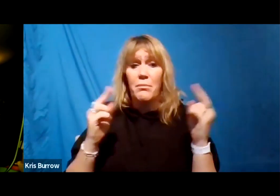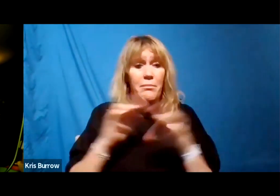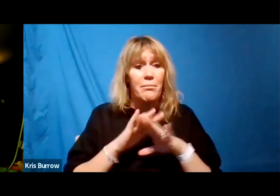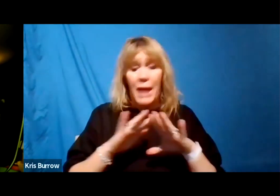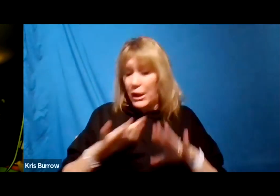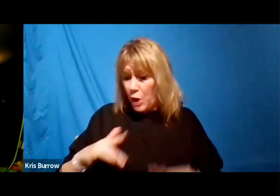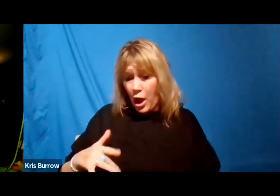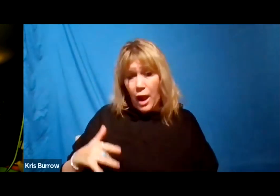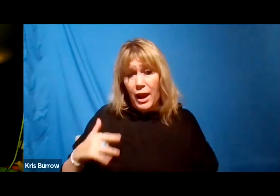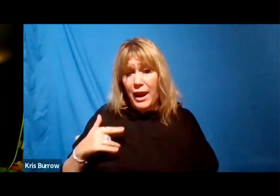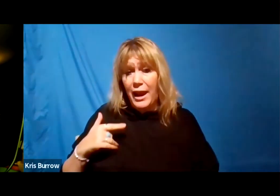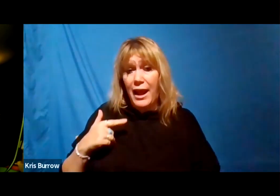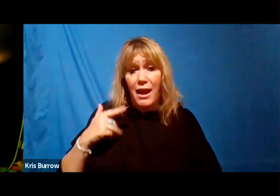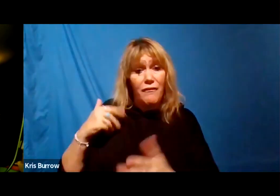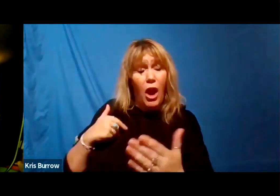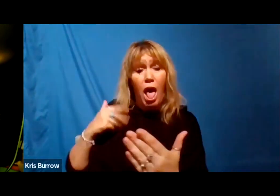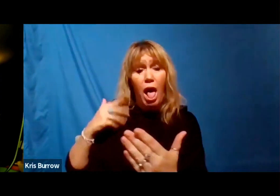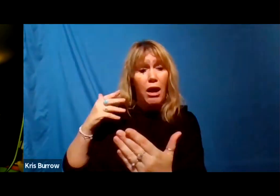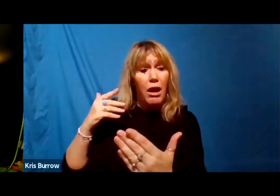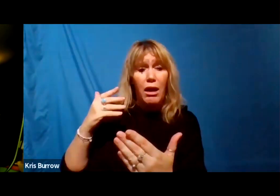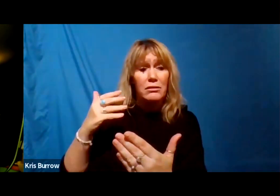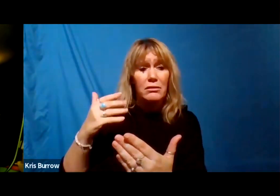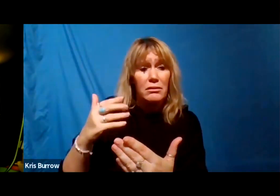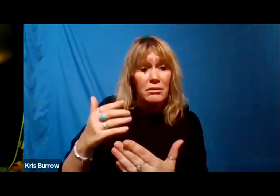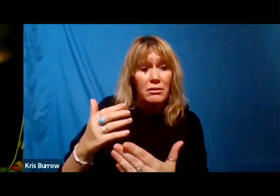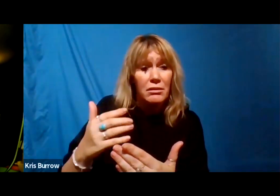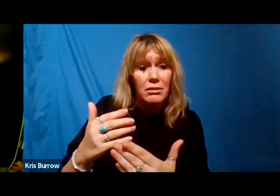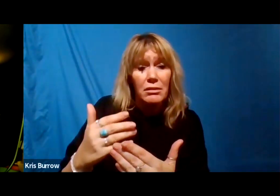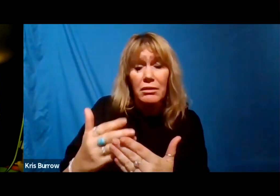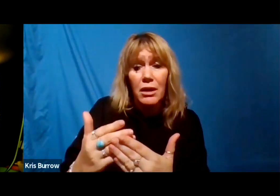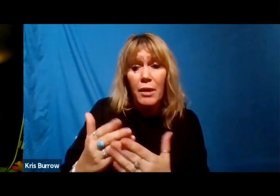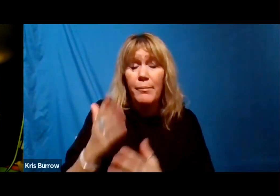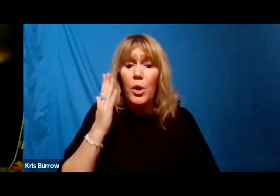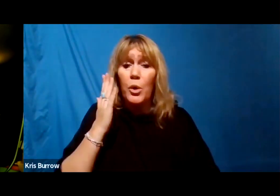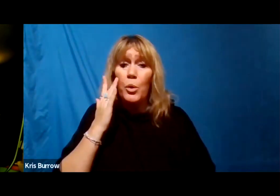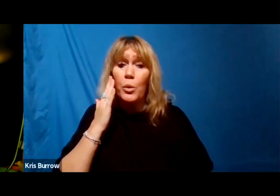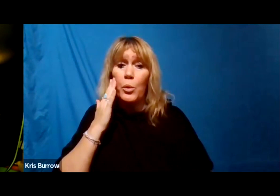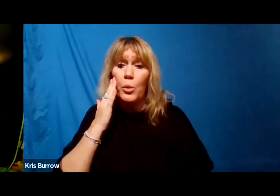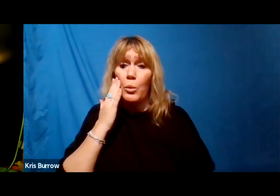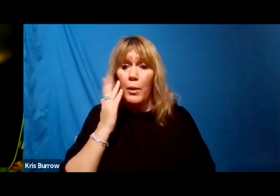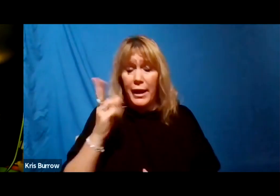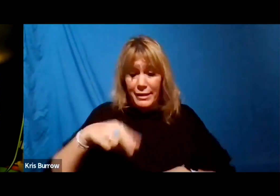A kingdom for a meaning I say.